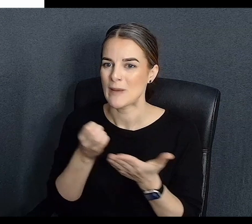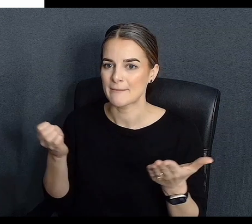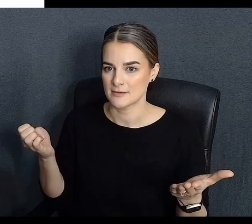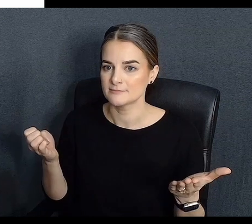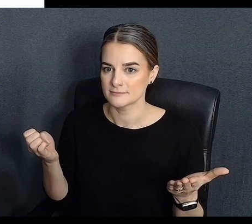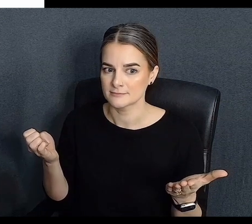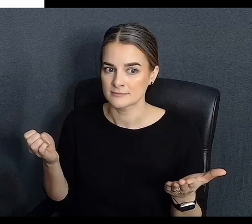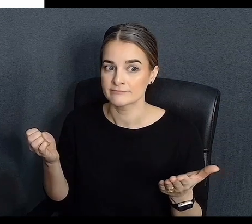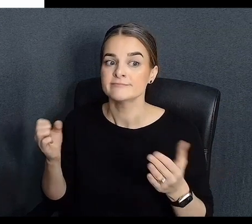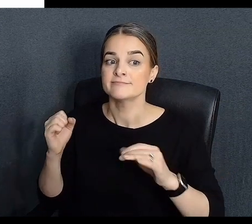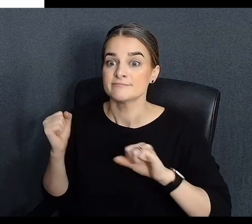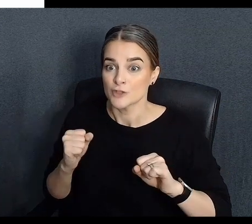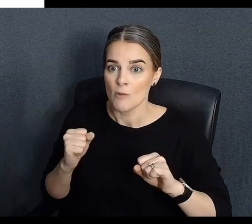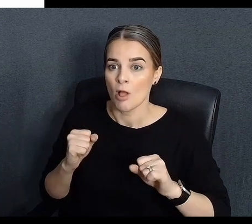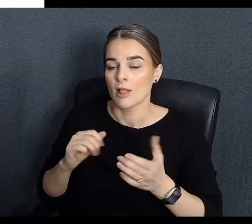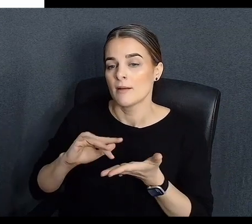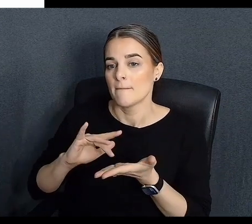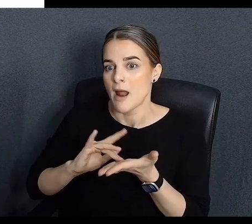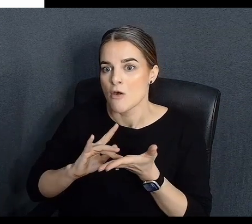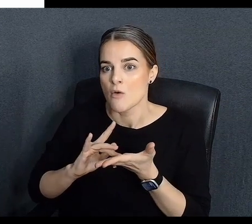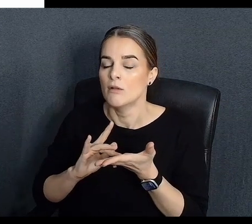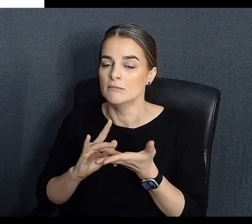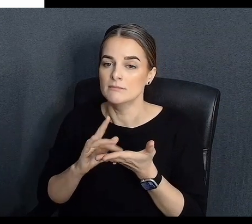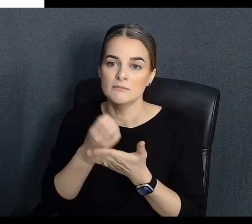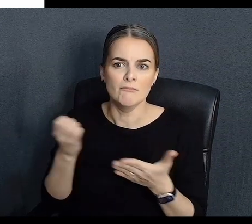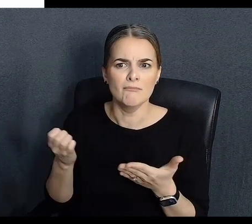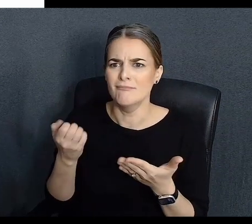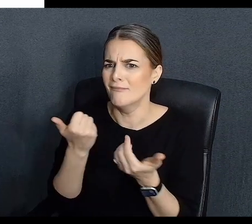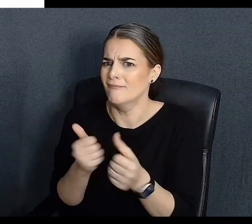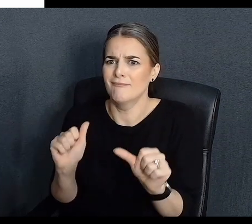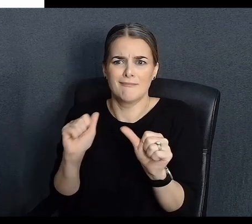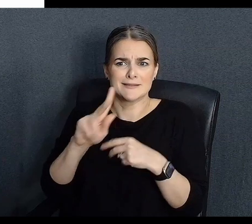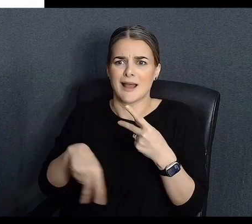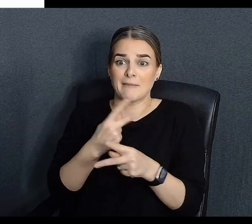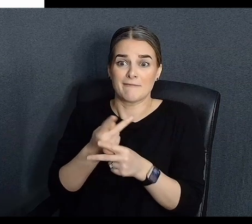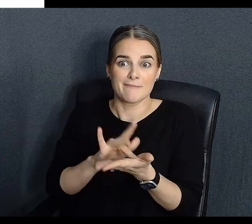Durable medical equipment can be really any type of medical device that somebody might use.